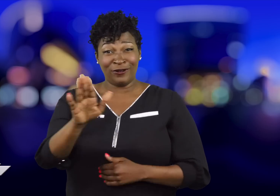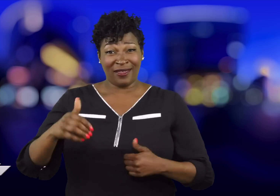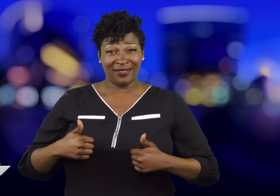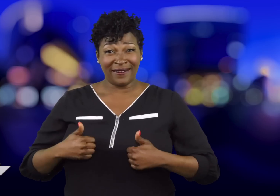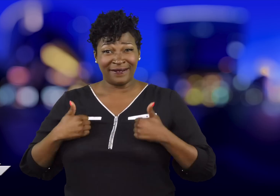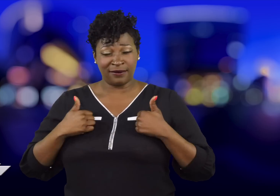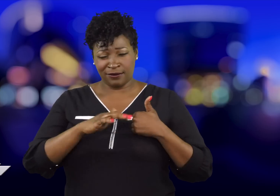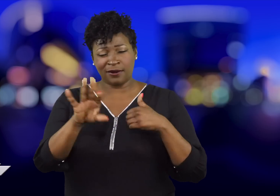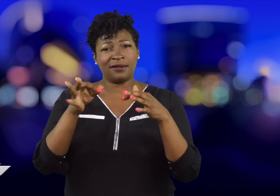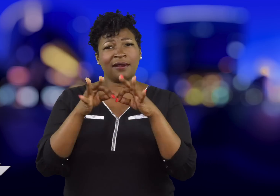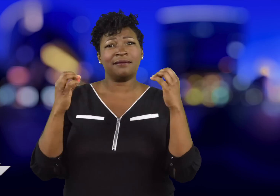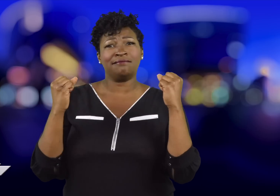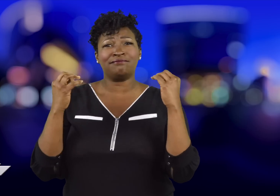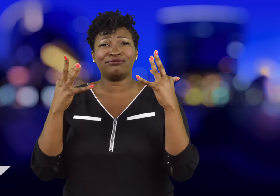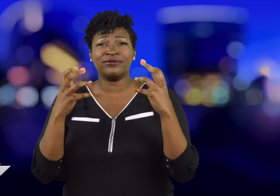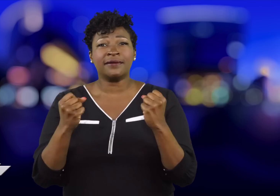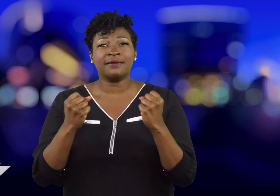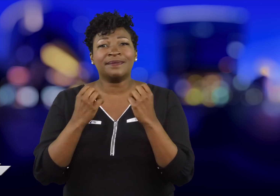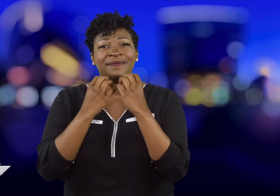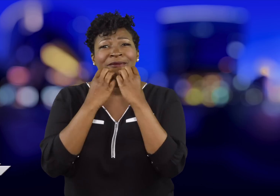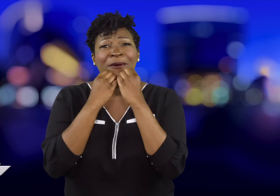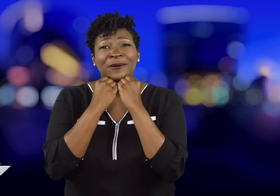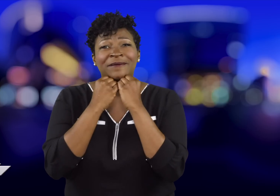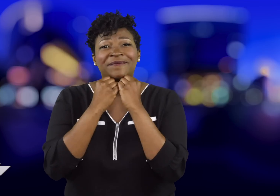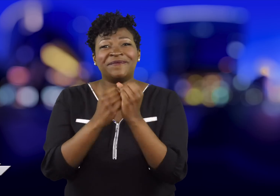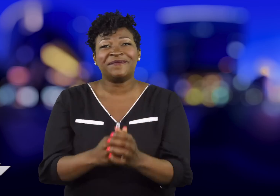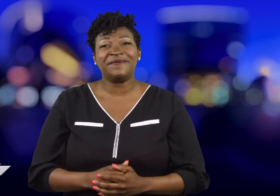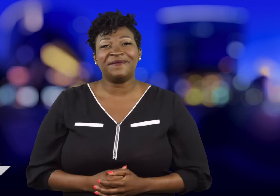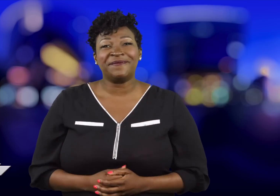Your life. Your language.